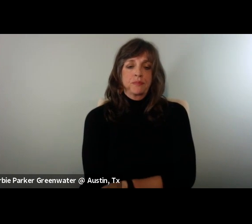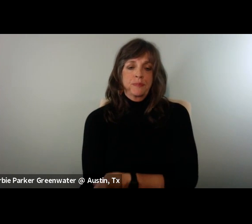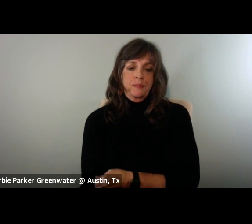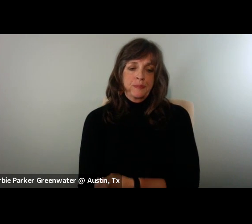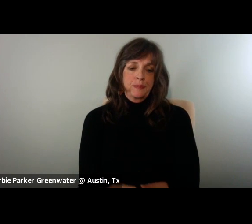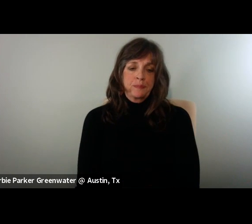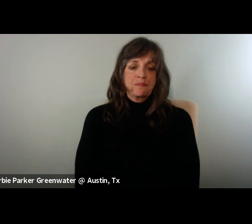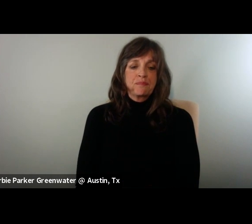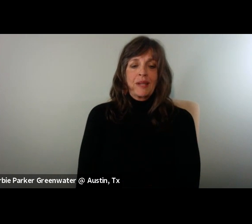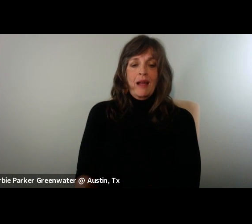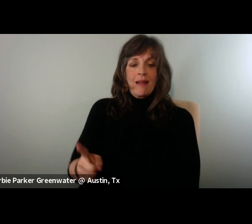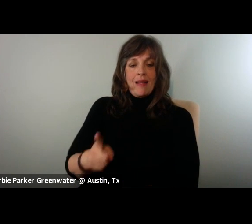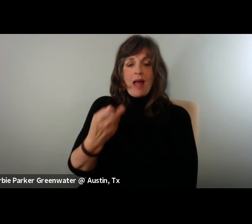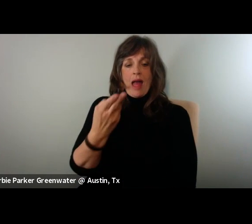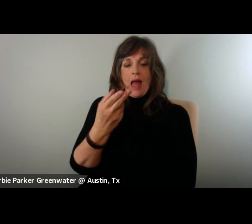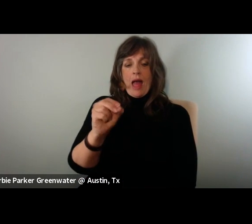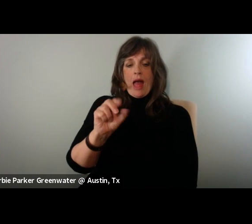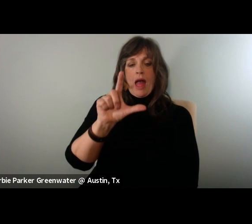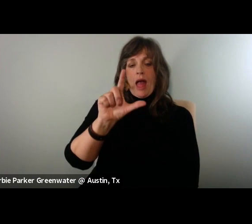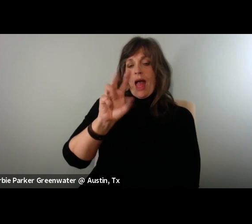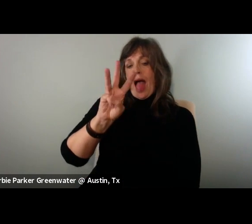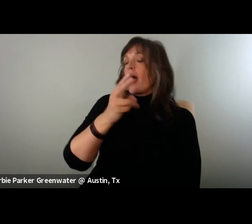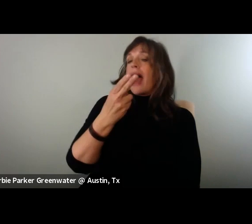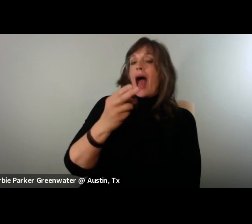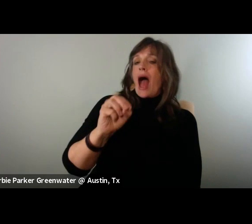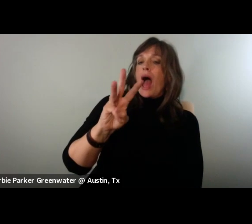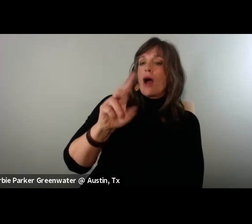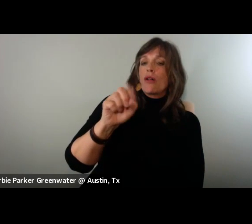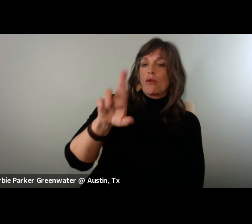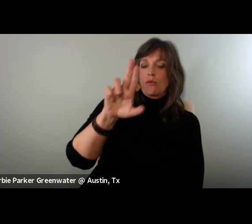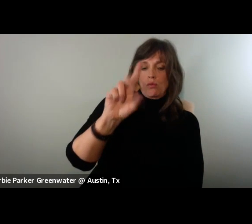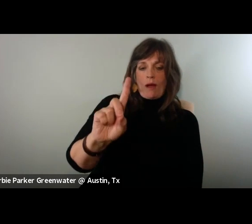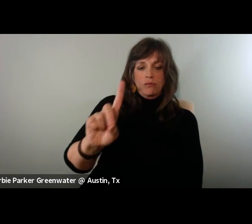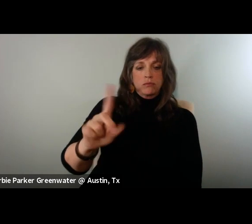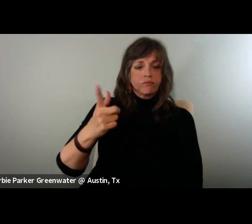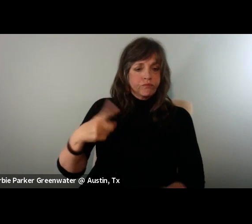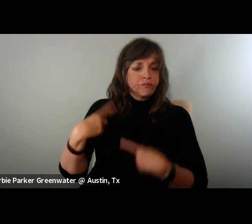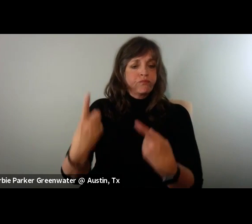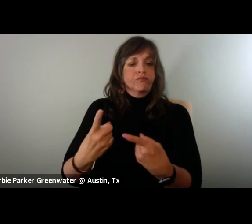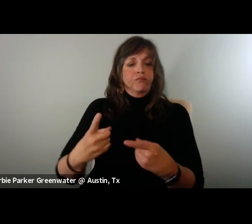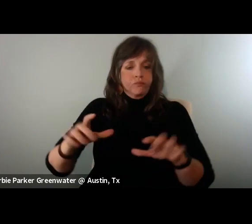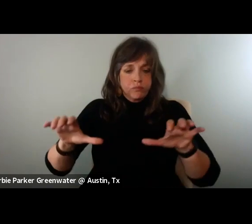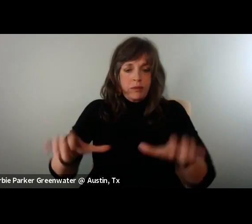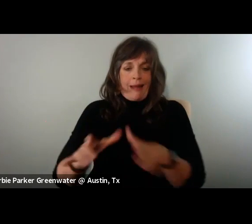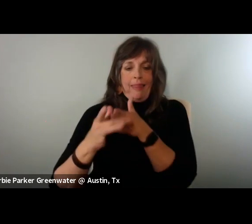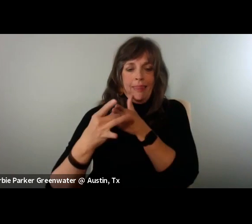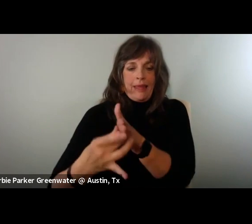in re-imagining digital connectivity and gathering since its inception and they really just embody what it means